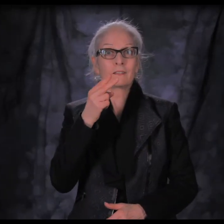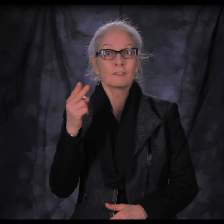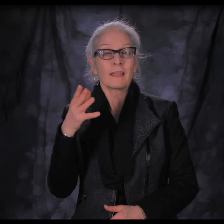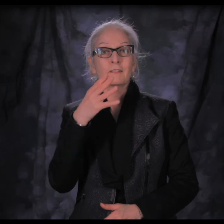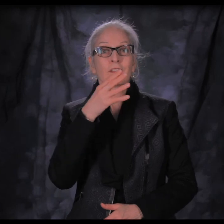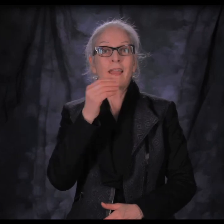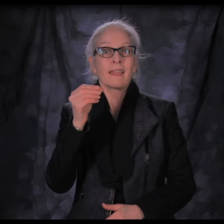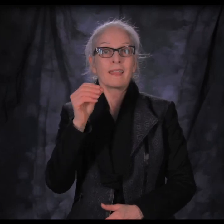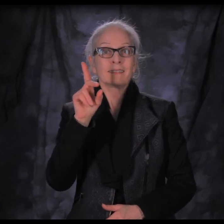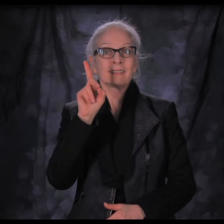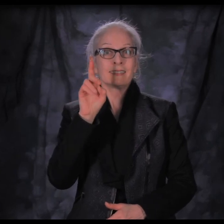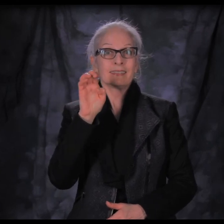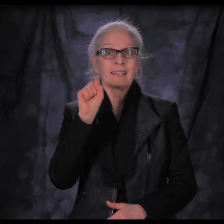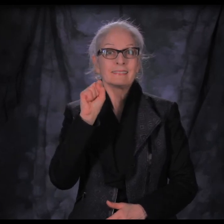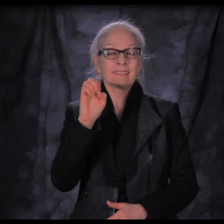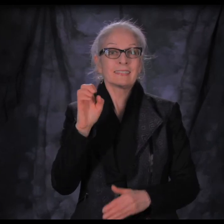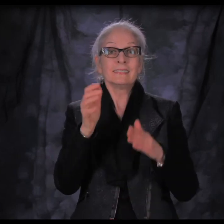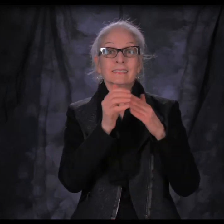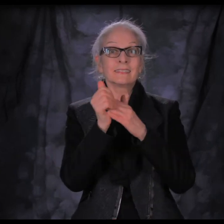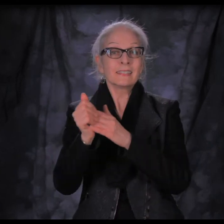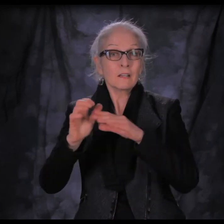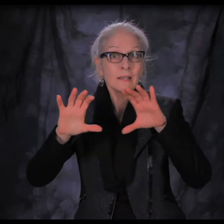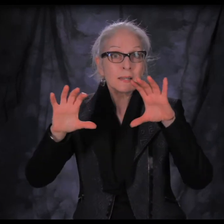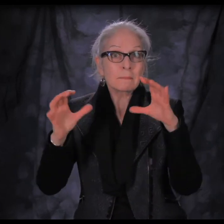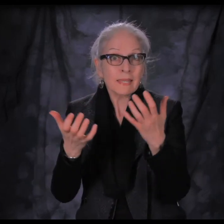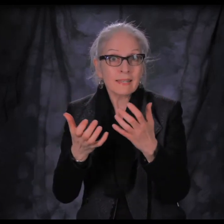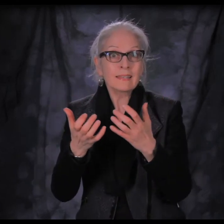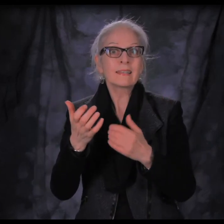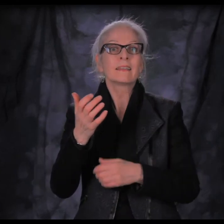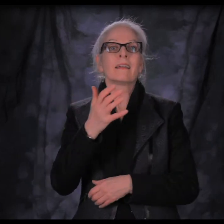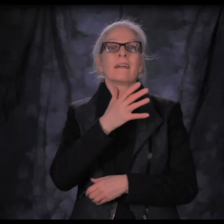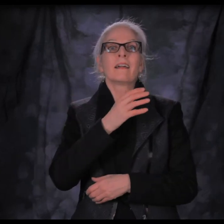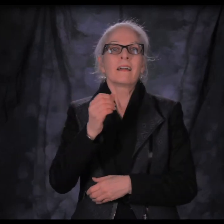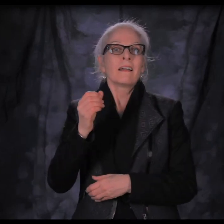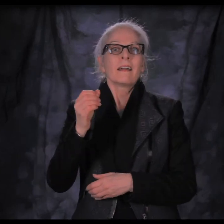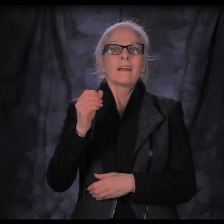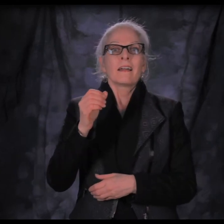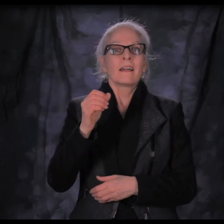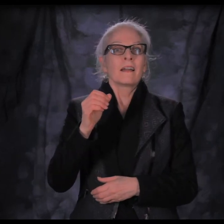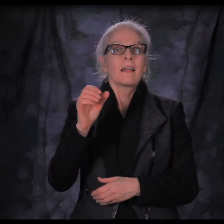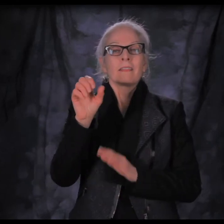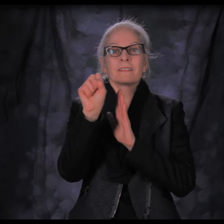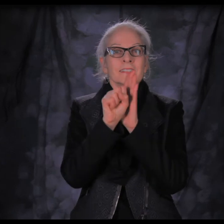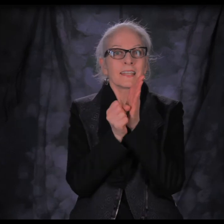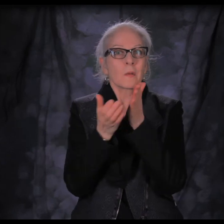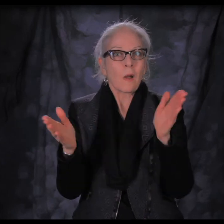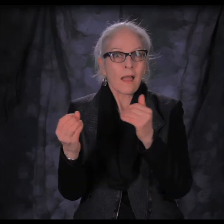of the MCDHH and DESE Steering Committee, the Statewide Advisory Council,